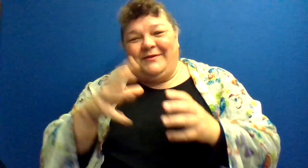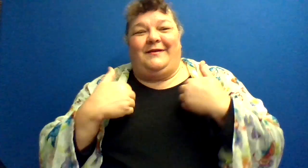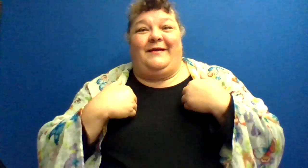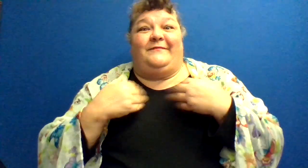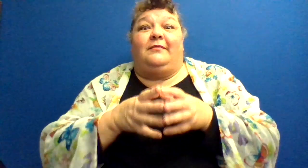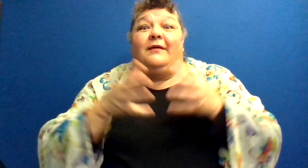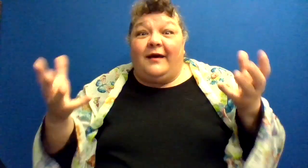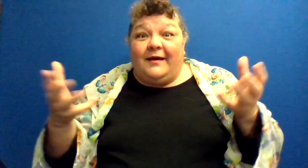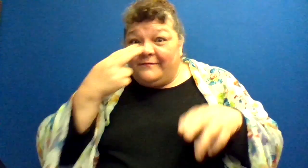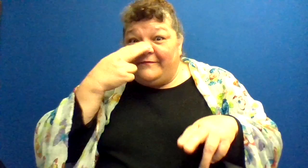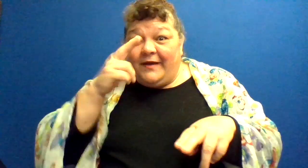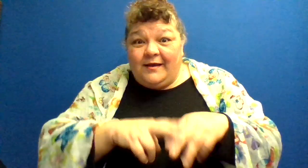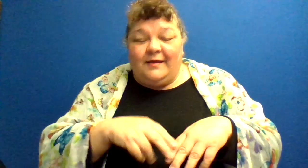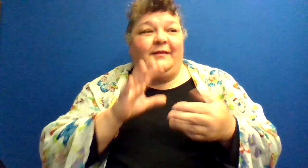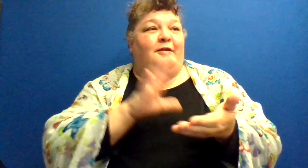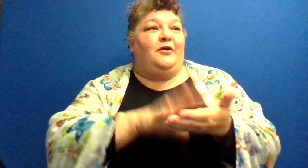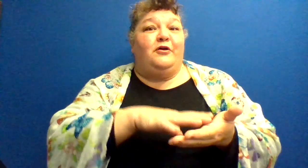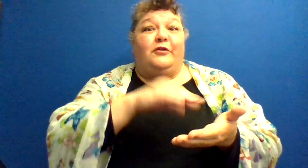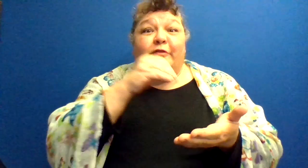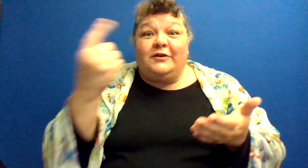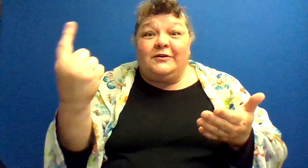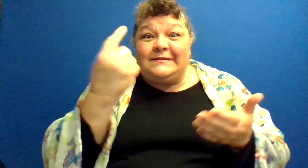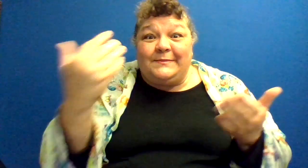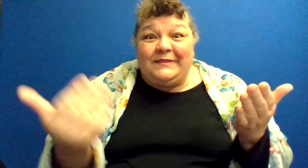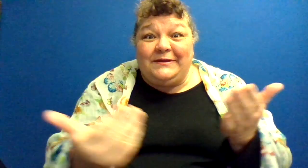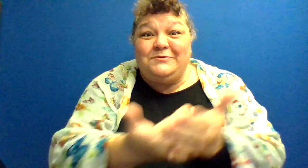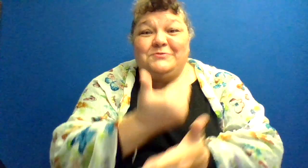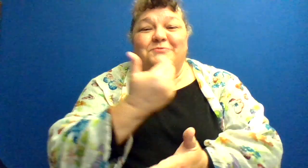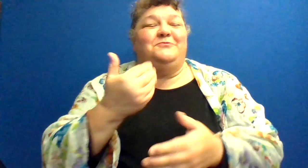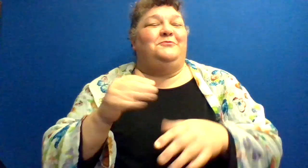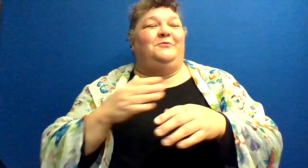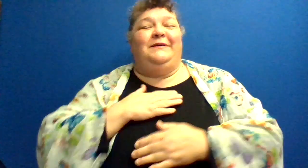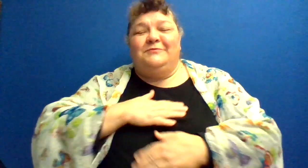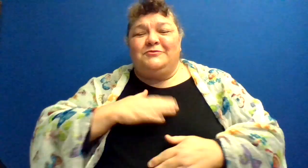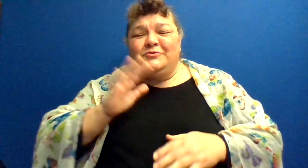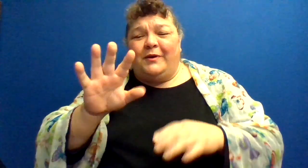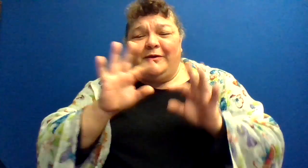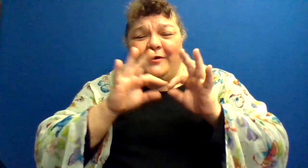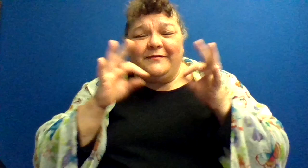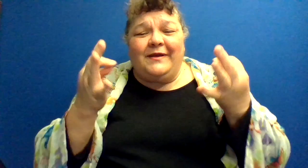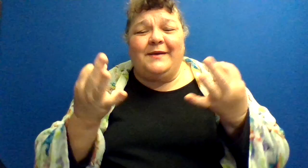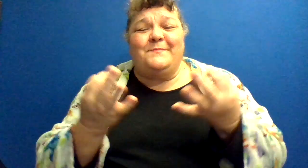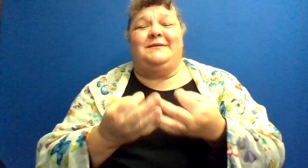Have a lot of fun. Learn something new. Enjoy your family.